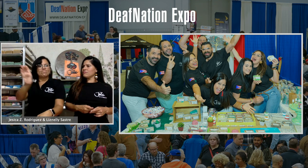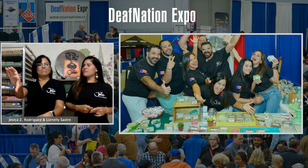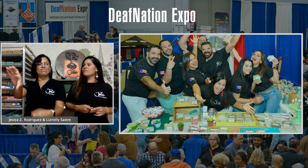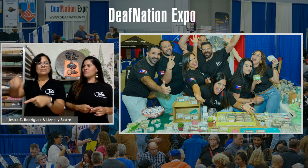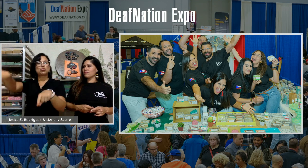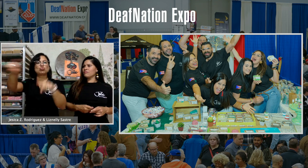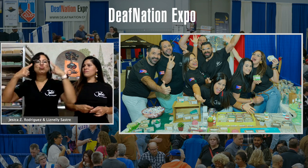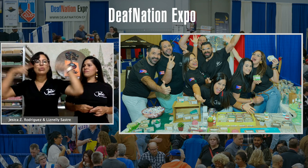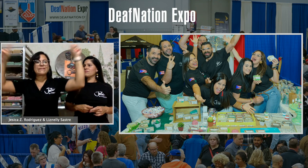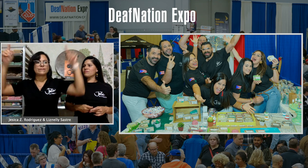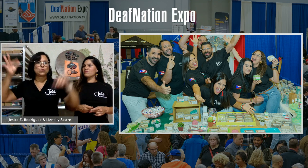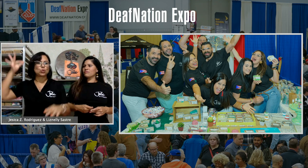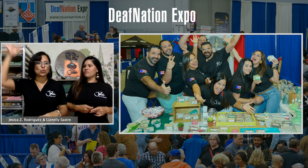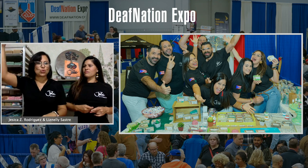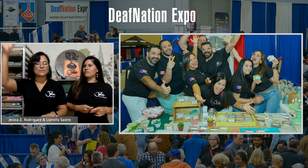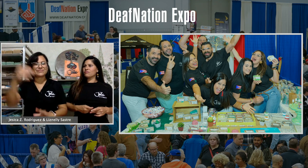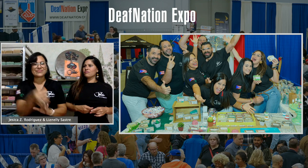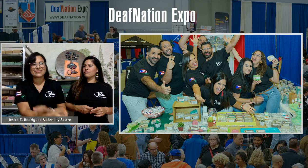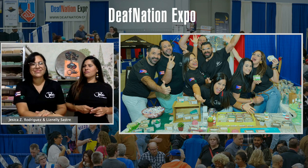I want to empower others to achieve their future goals.